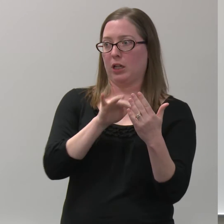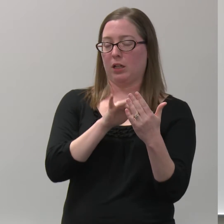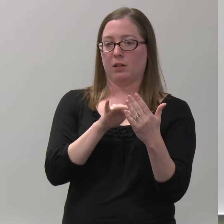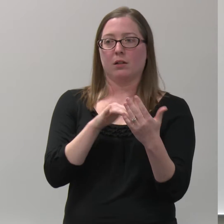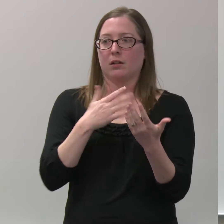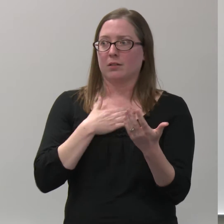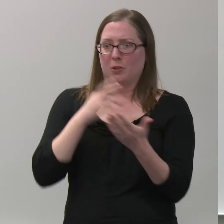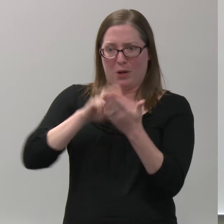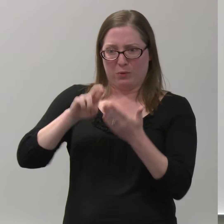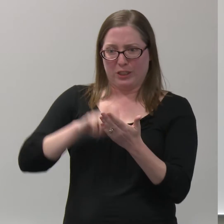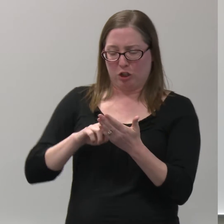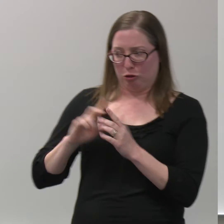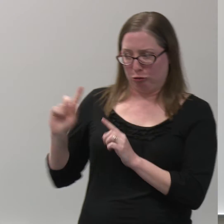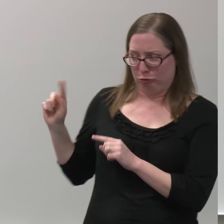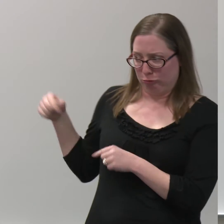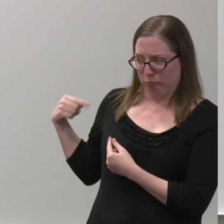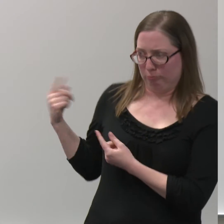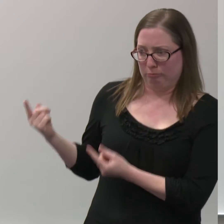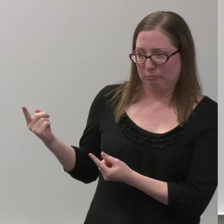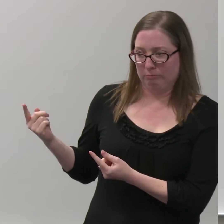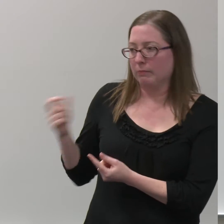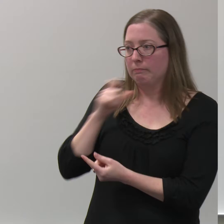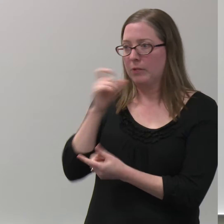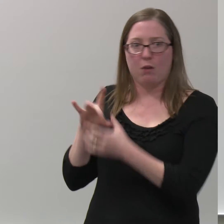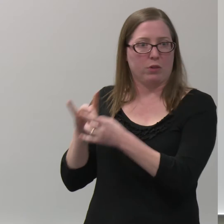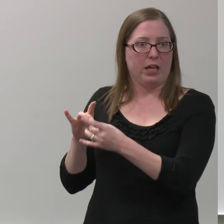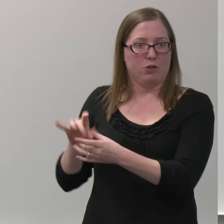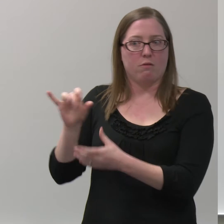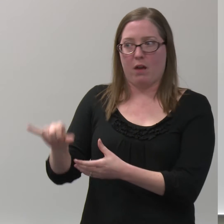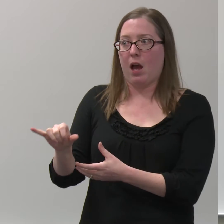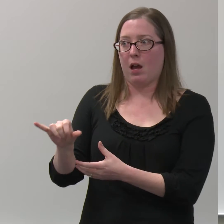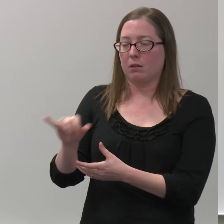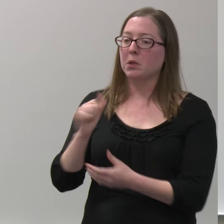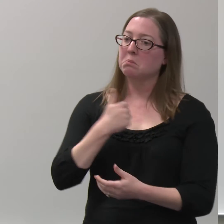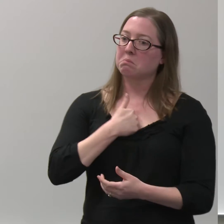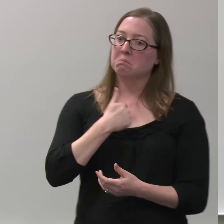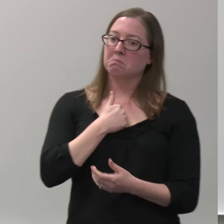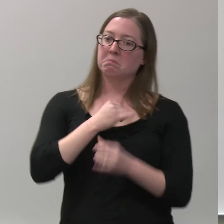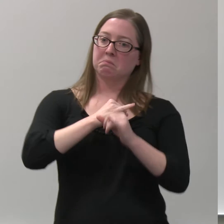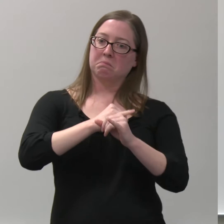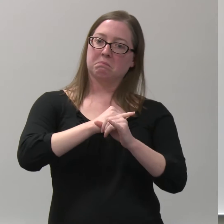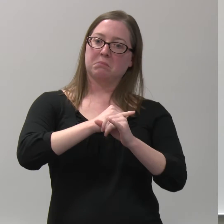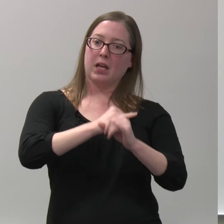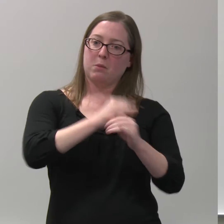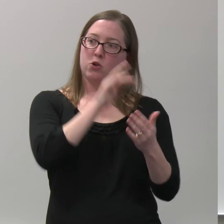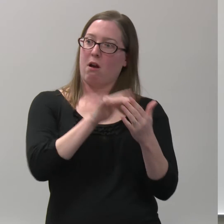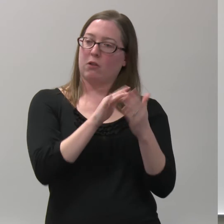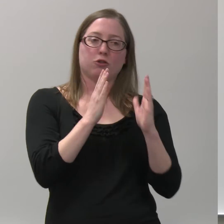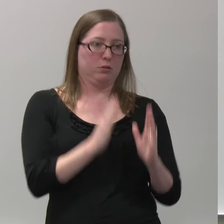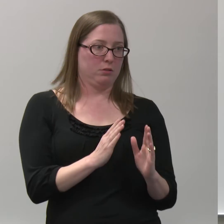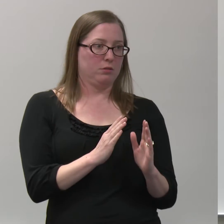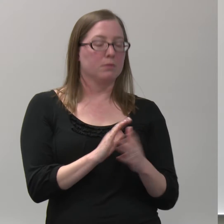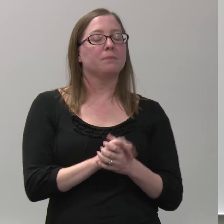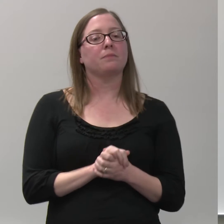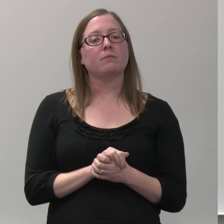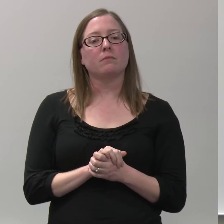and not in tumors, but I had been an immunologist for most of my training, and we were very interested